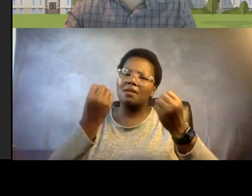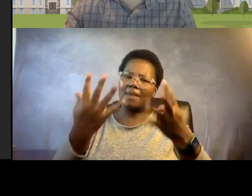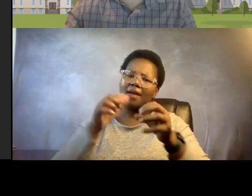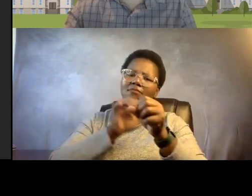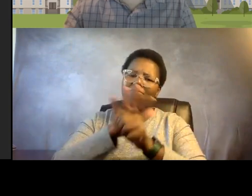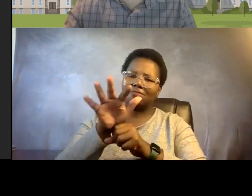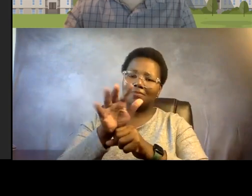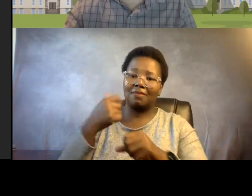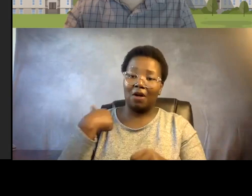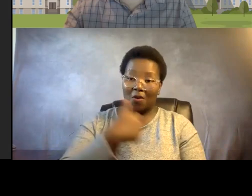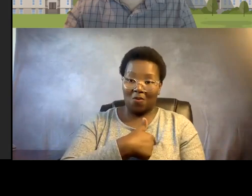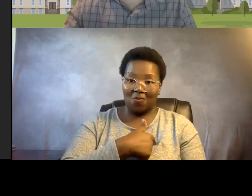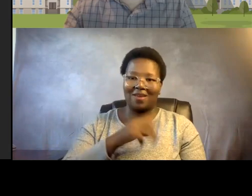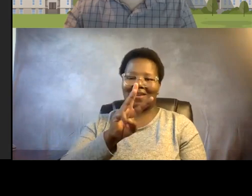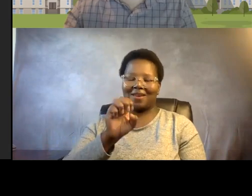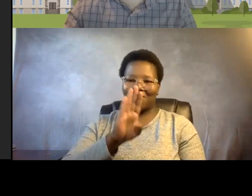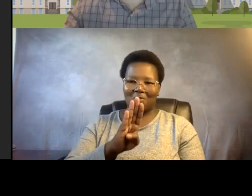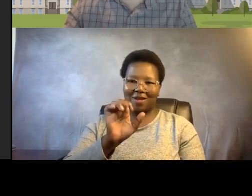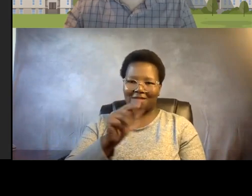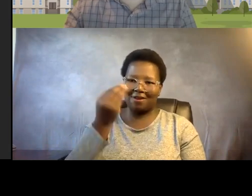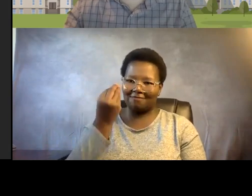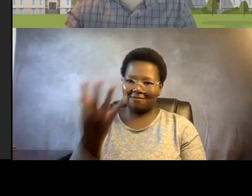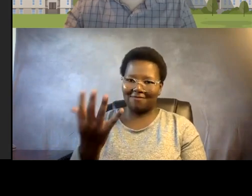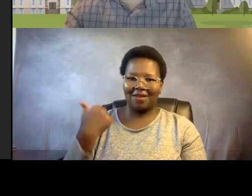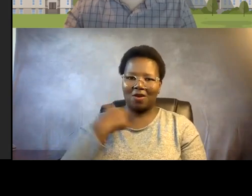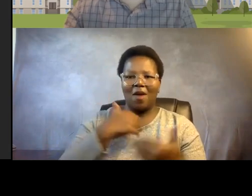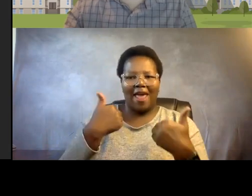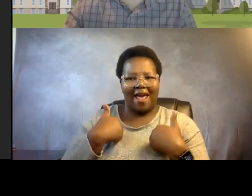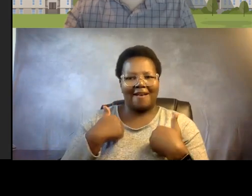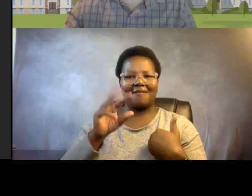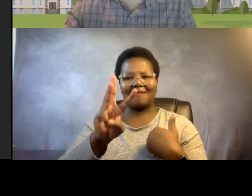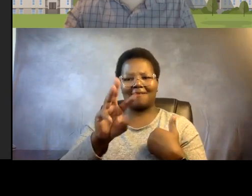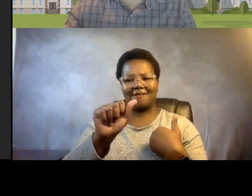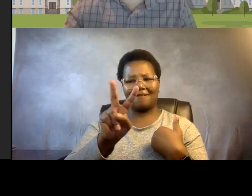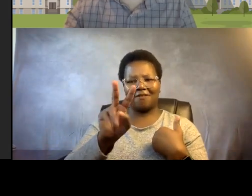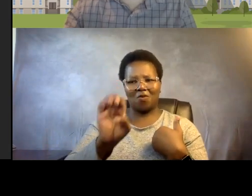we're going to talk about WAVE. WAVE, is, you know, is a WebAIM evaluation tool that we're